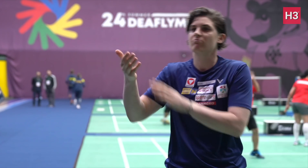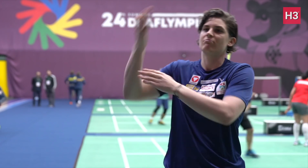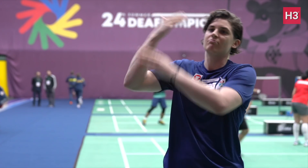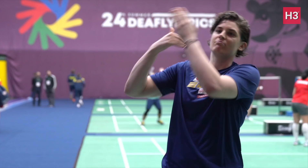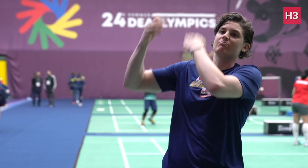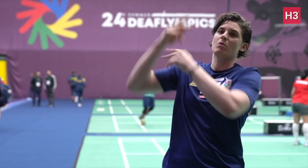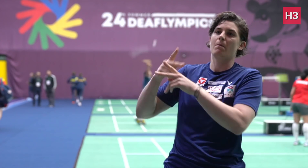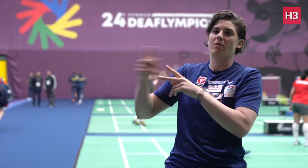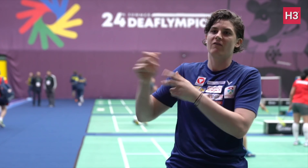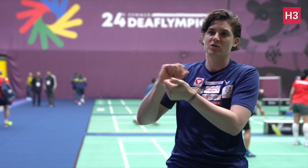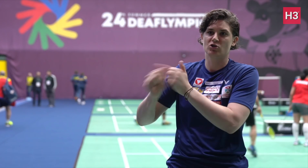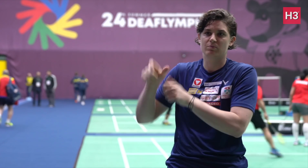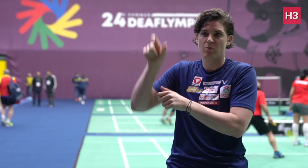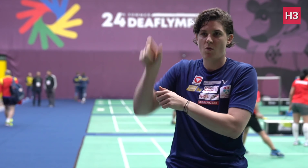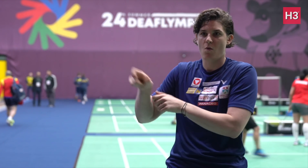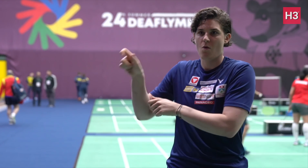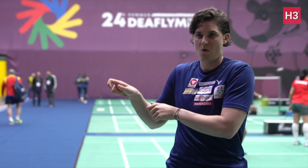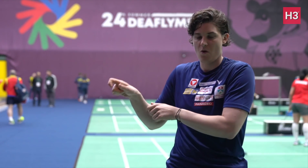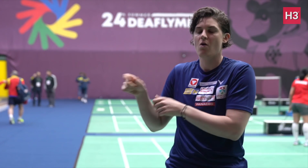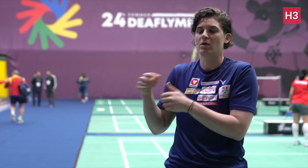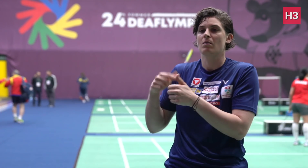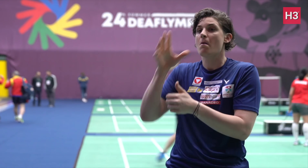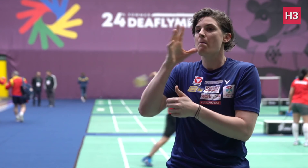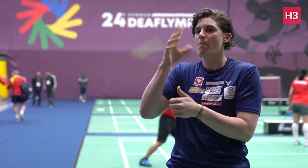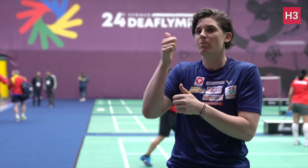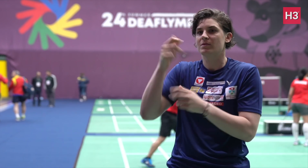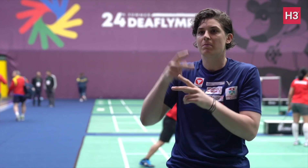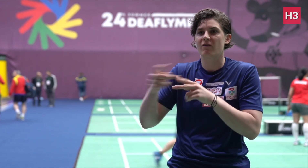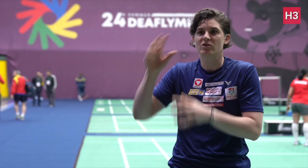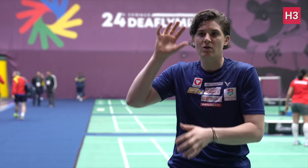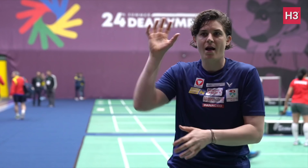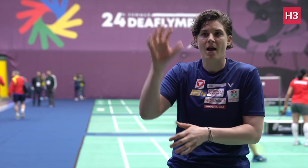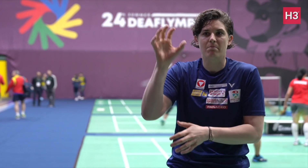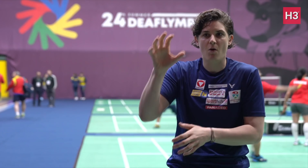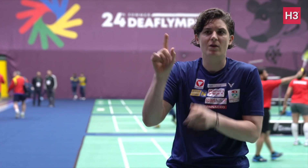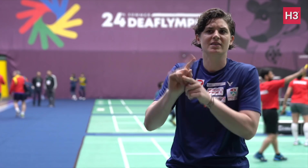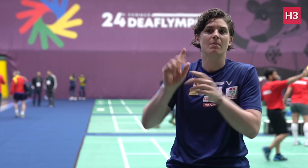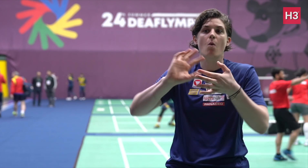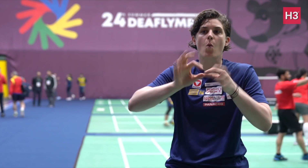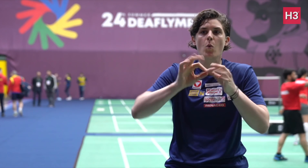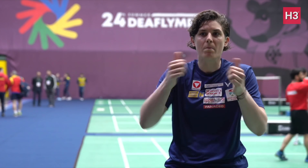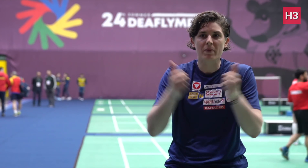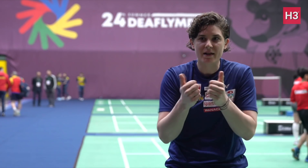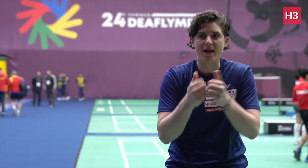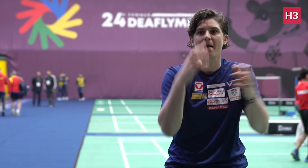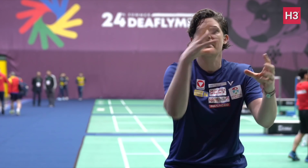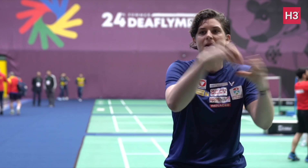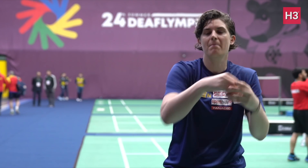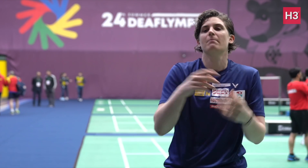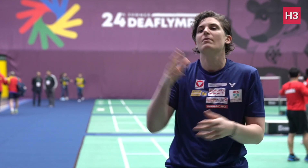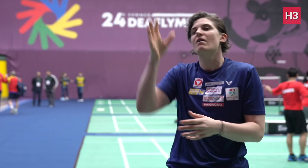who used to be professional athletes themselves. My mother was a professional Handball player and she played in the Olympics games.